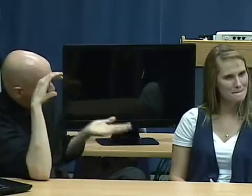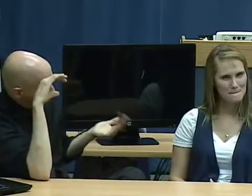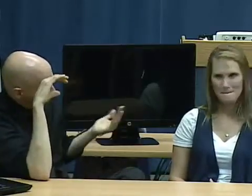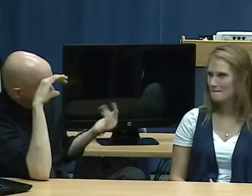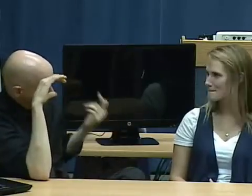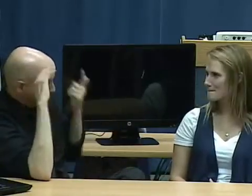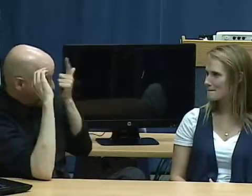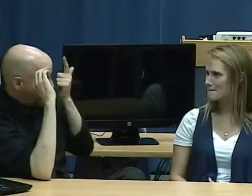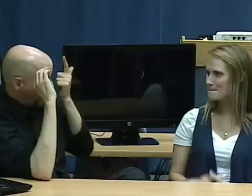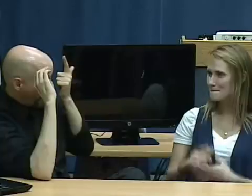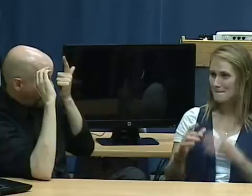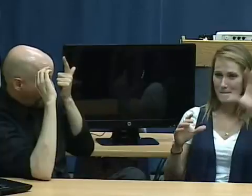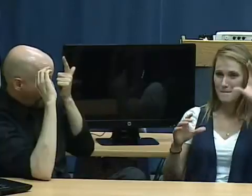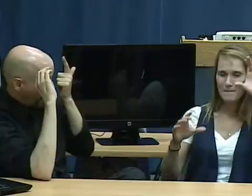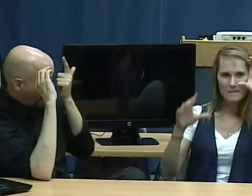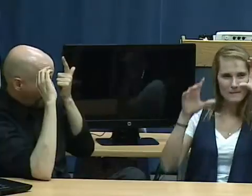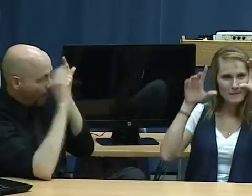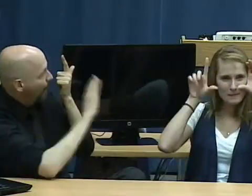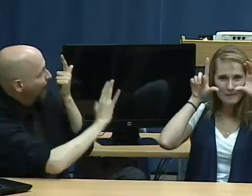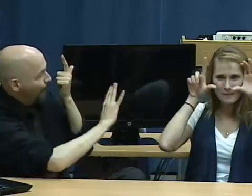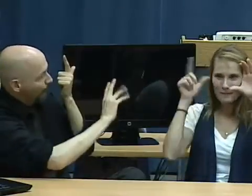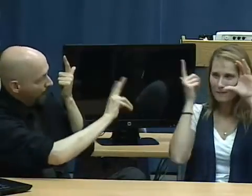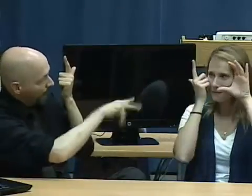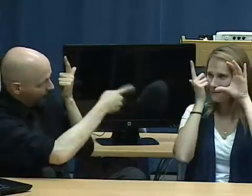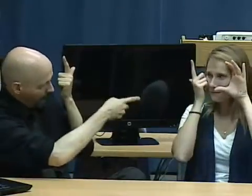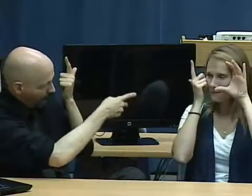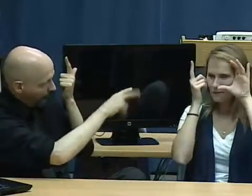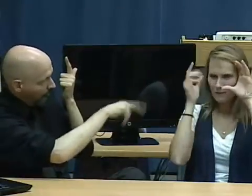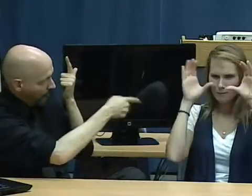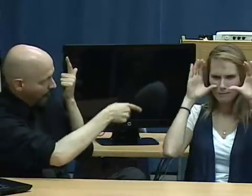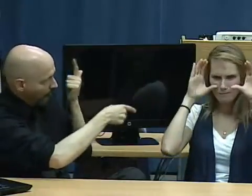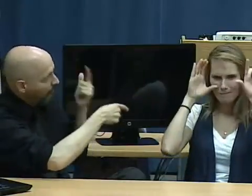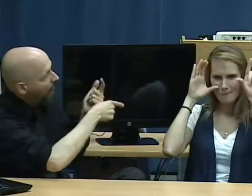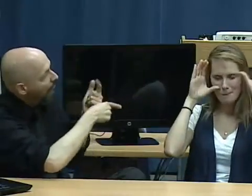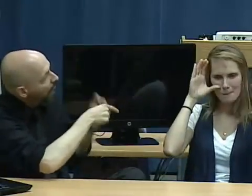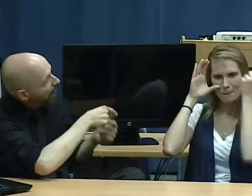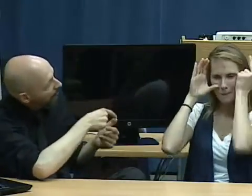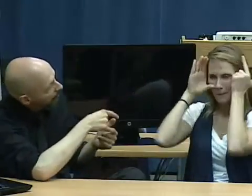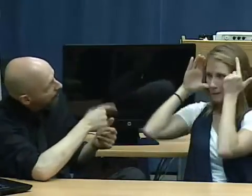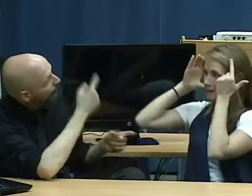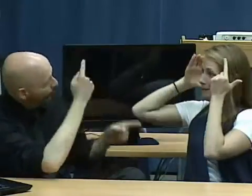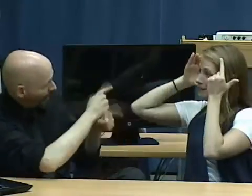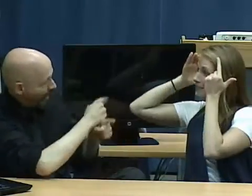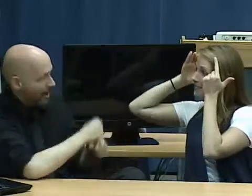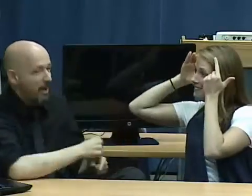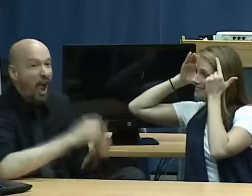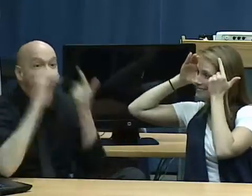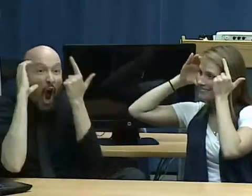Come on, come on! LOOC No no, swap them. COOL? Right!